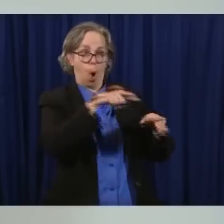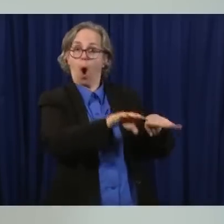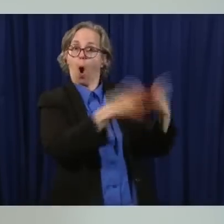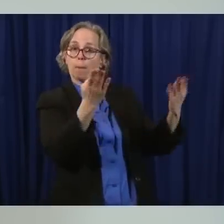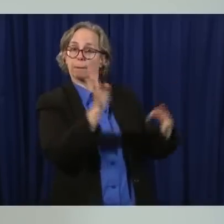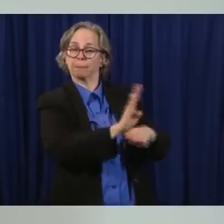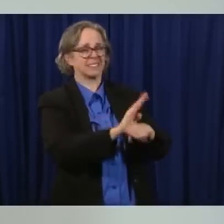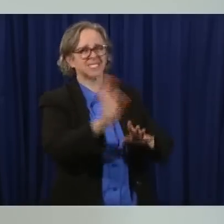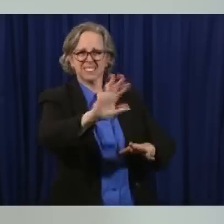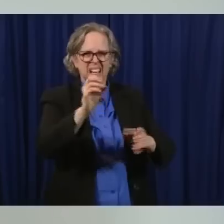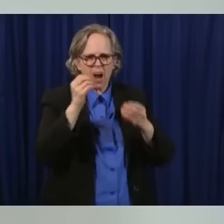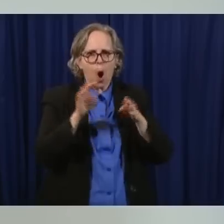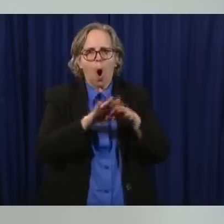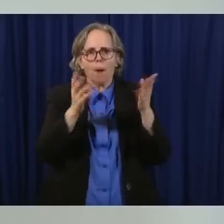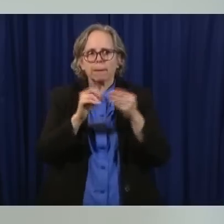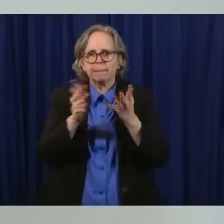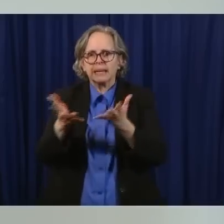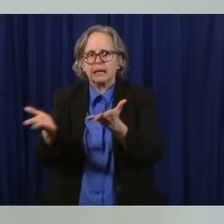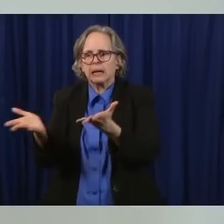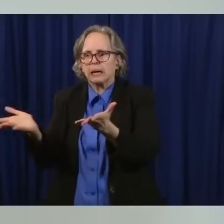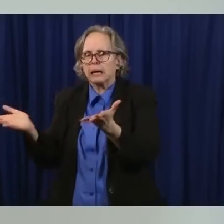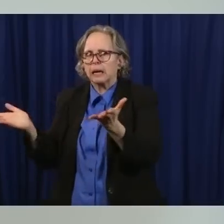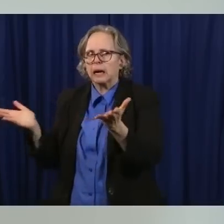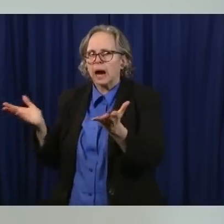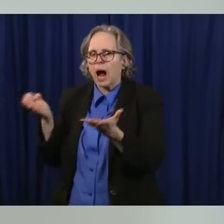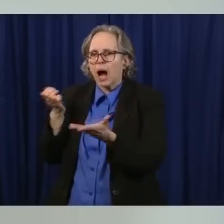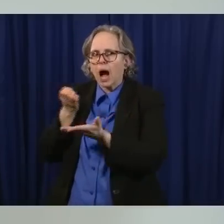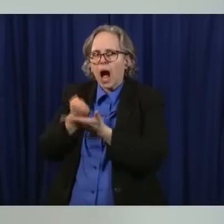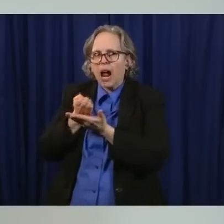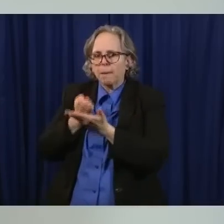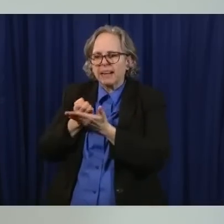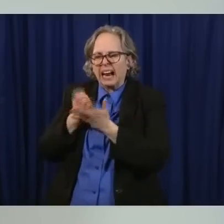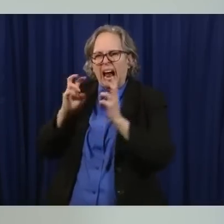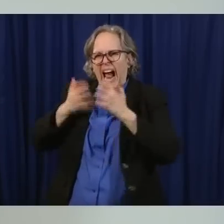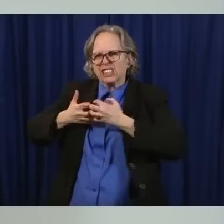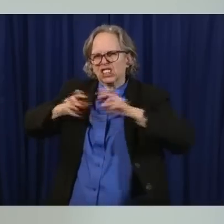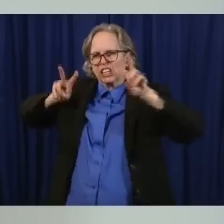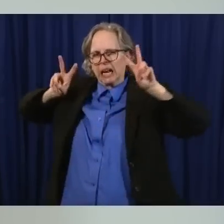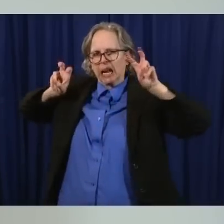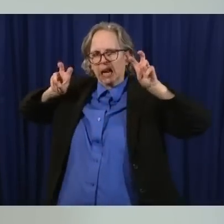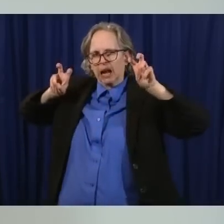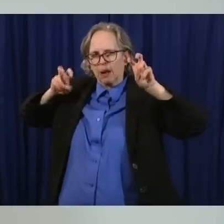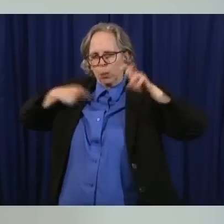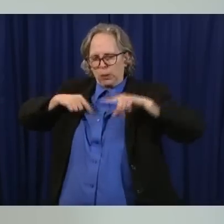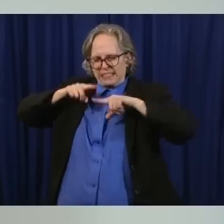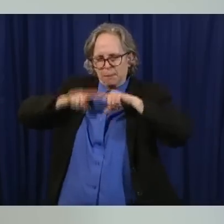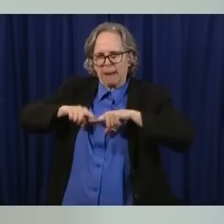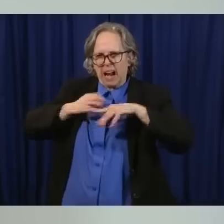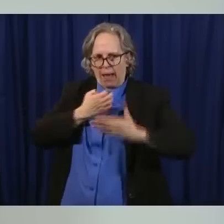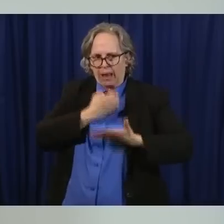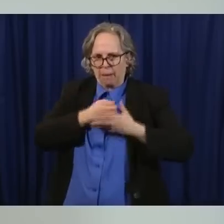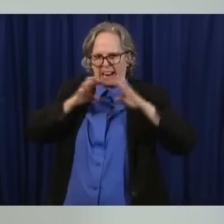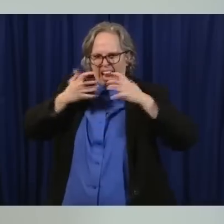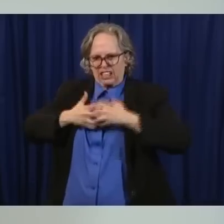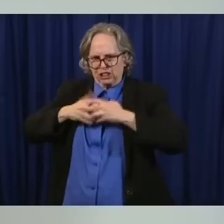RELY ON THESE SERVICES. THE REOPENING STRATEGY IS, AS I JUST MENTIONED, NOT JUST ABOUT THOSE BUSINESSES.